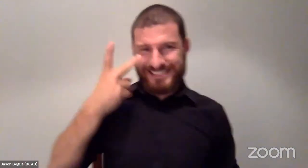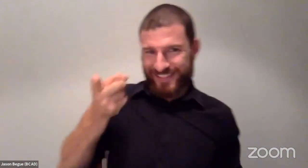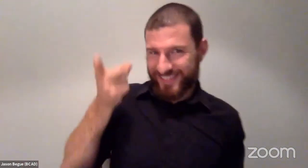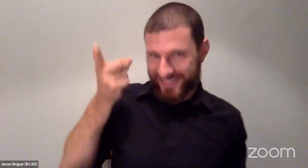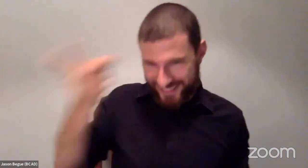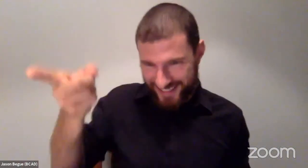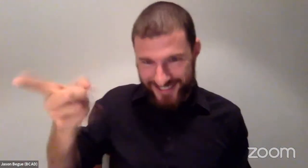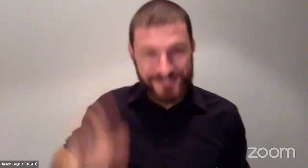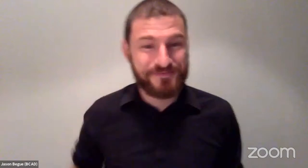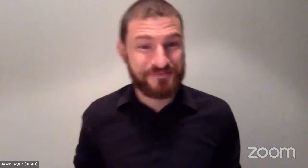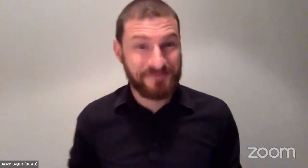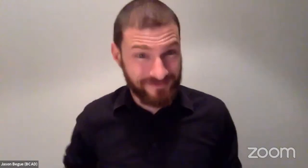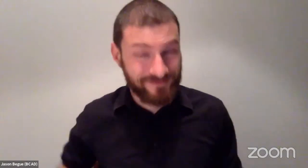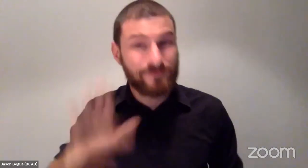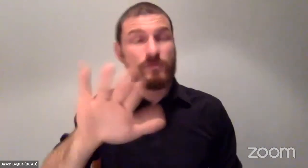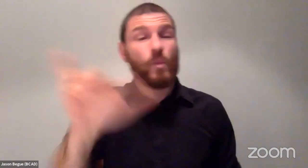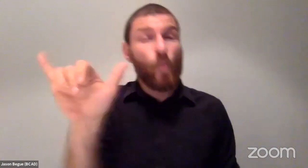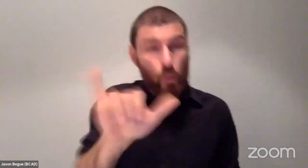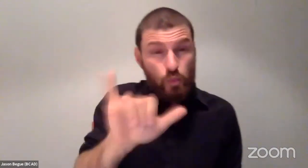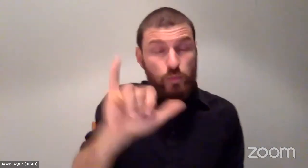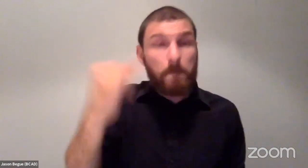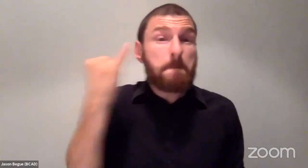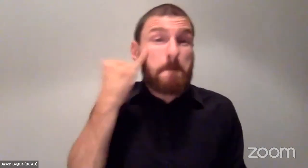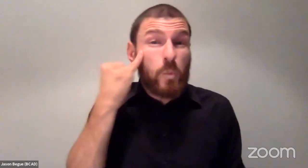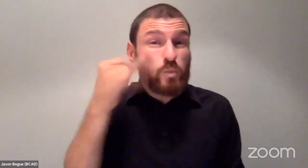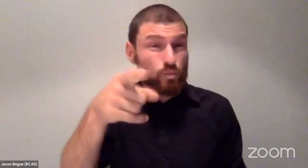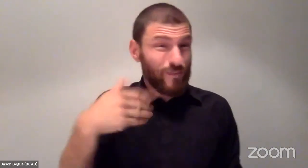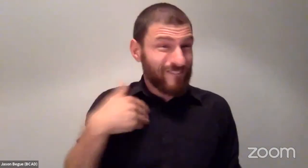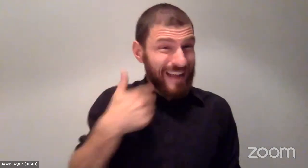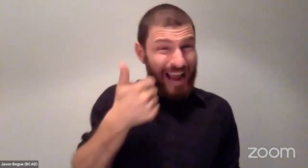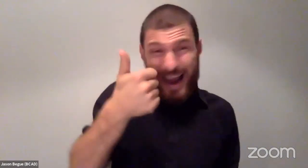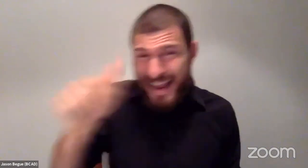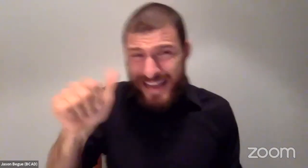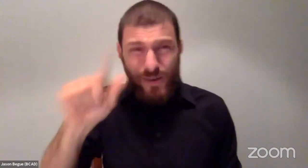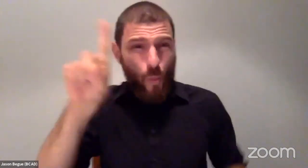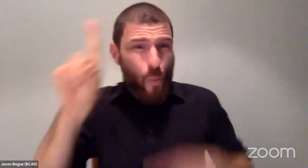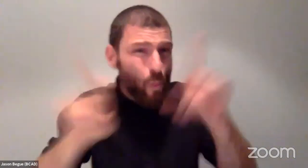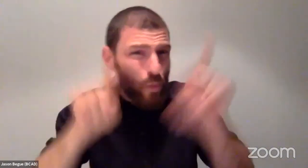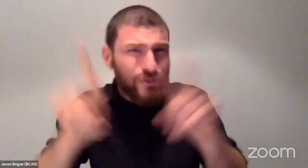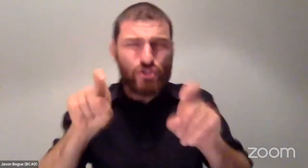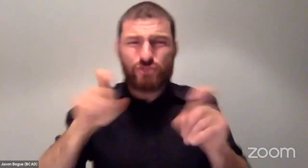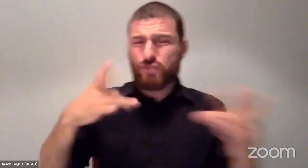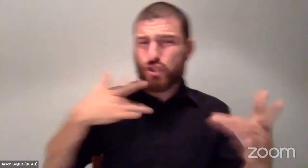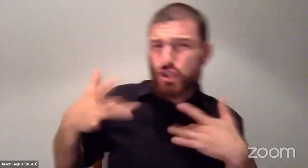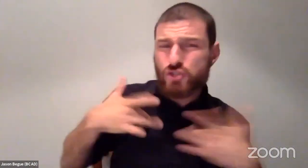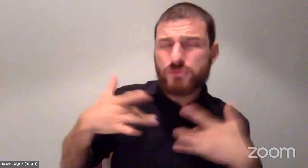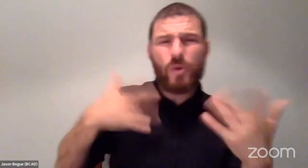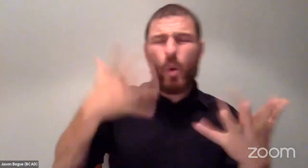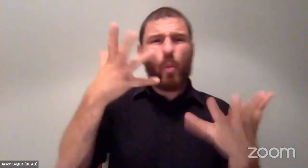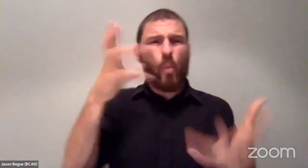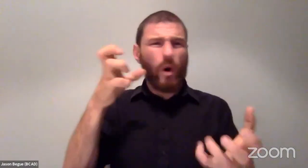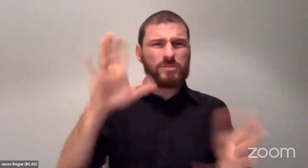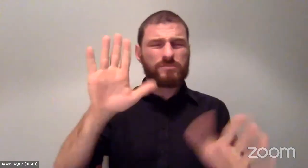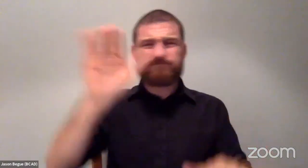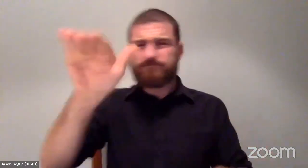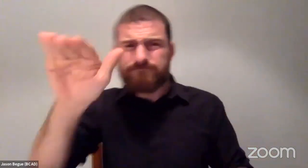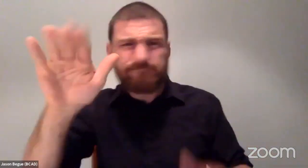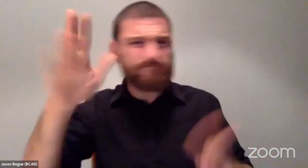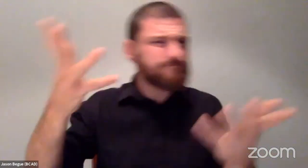channel where it will be posted as well. If you have any burning questions, remaining